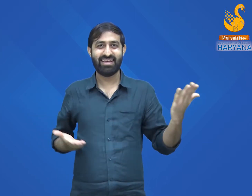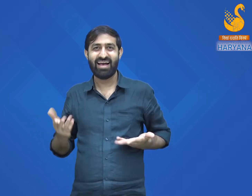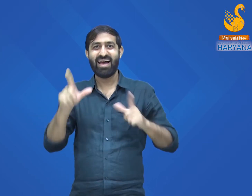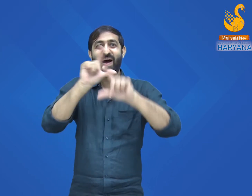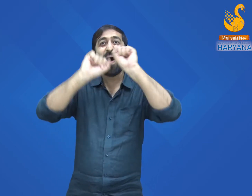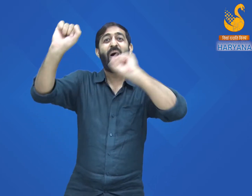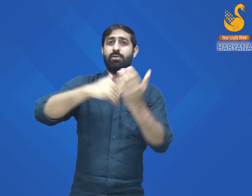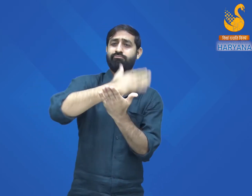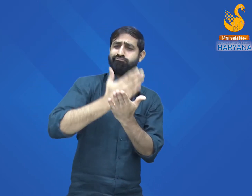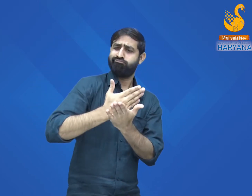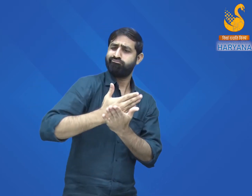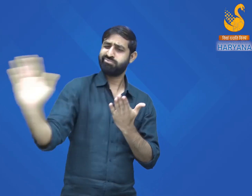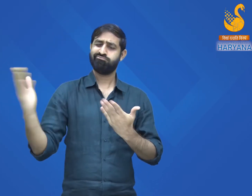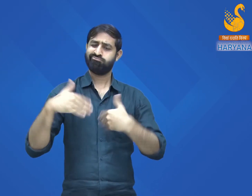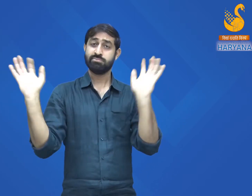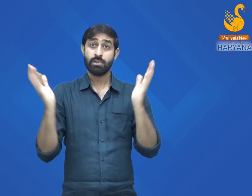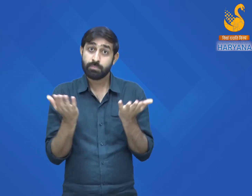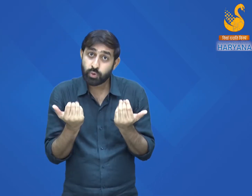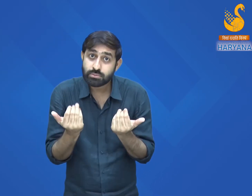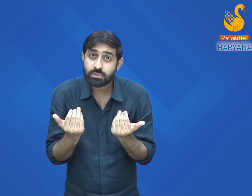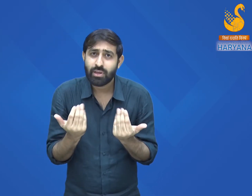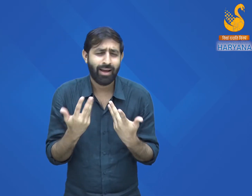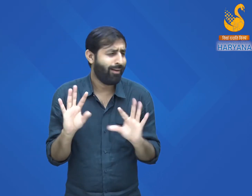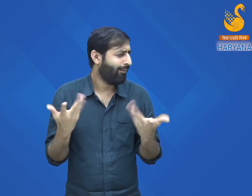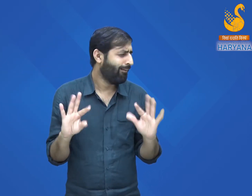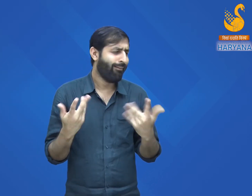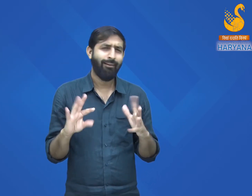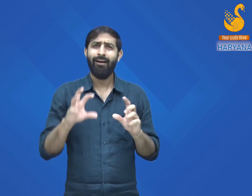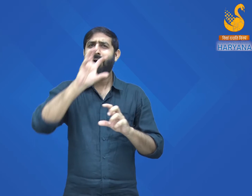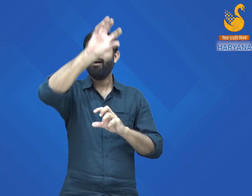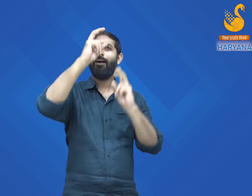or are we talking about eradicating the other languages? This doesn't happen in India.